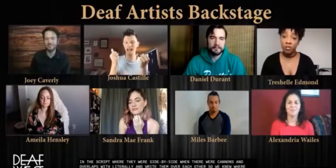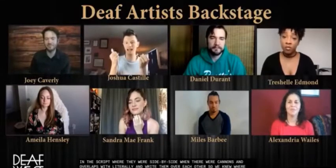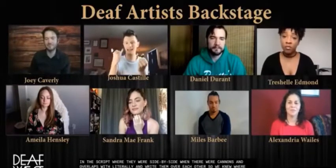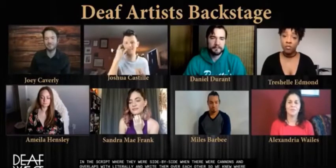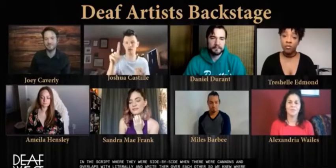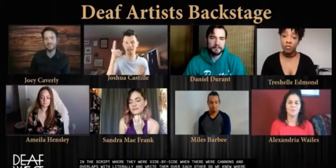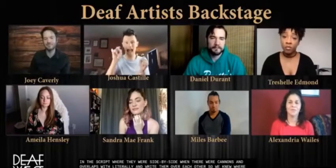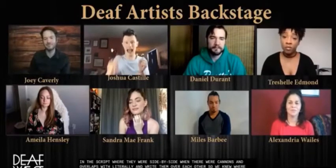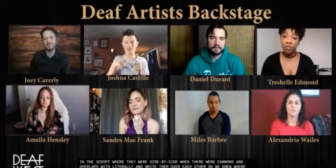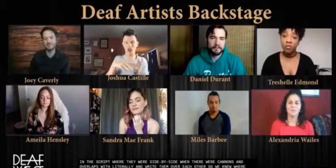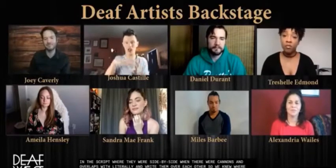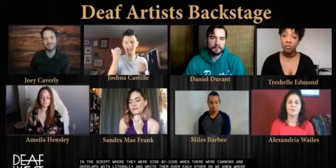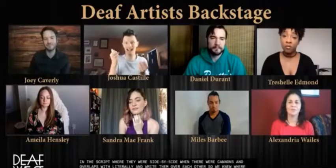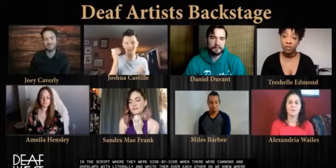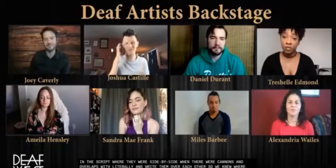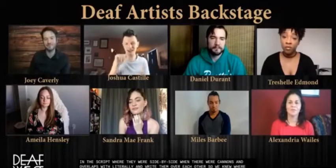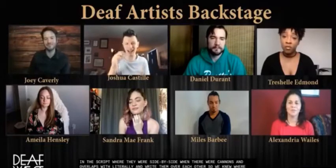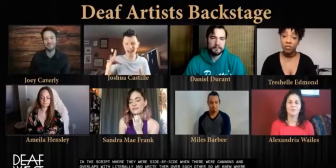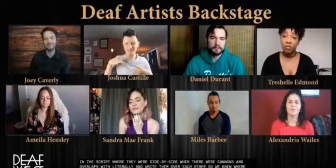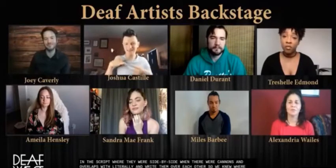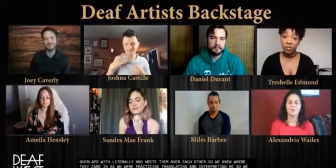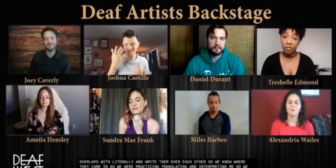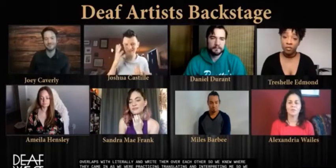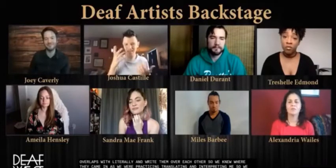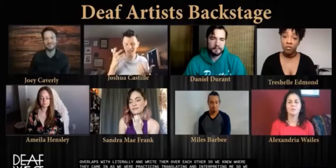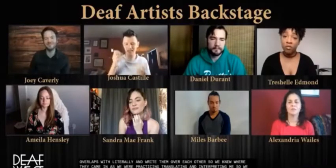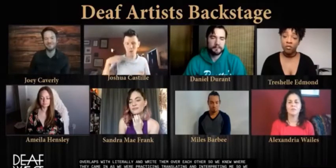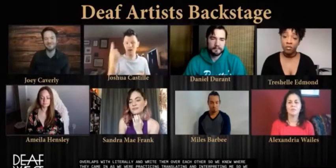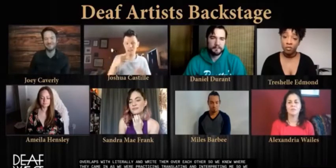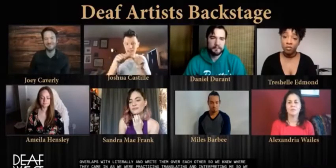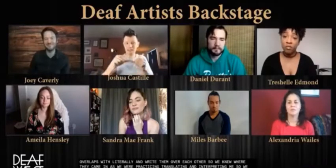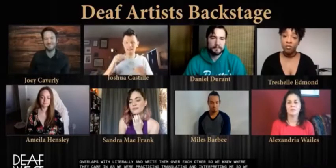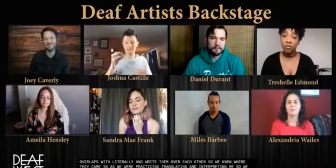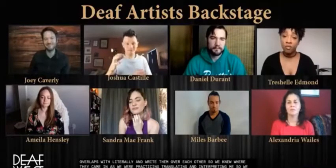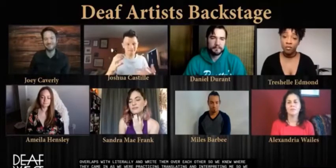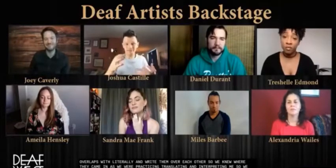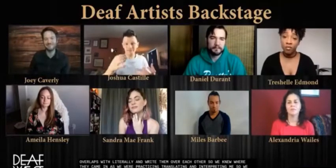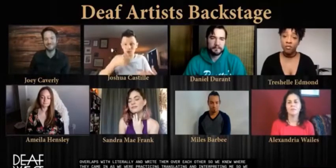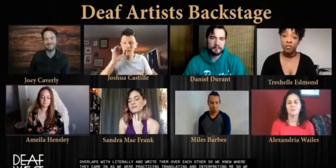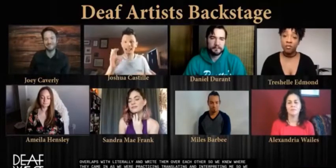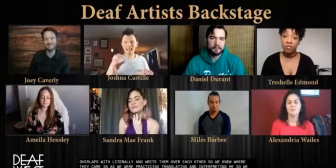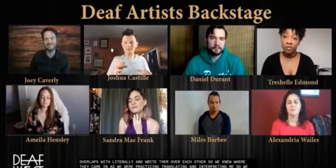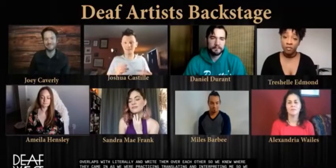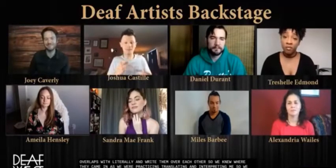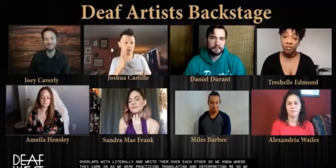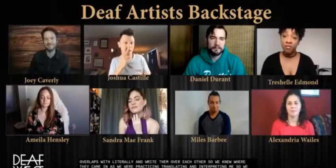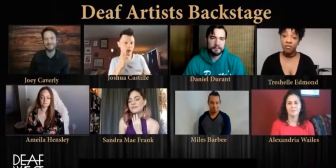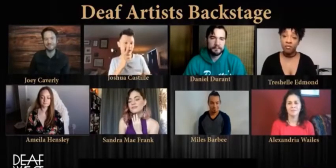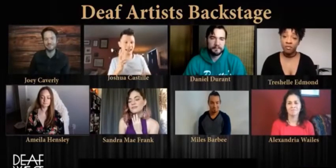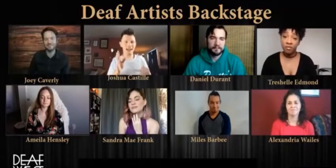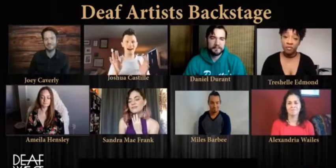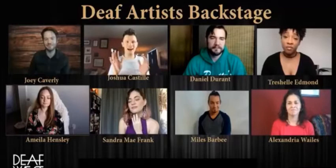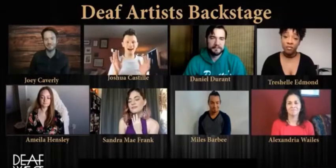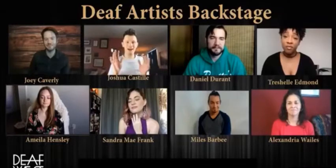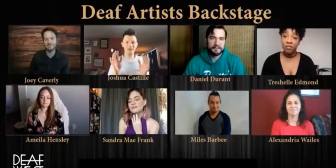So, it motivated them to learn sign language and motivated us to continue working on the script, which is just so inspiring to work with them.